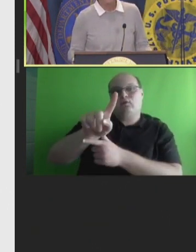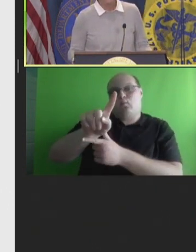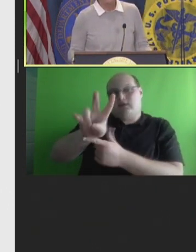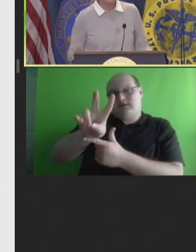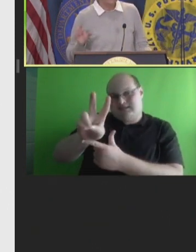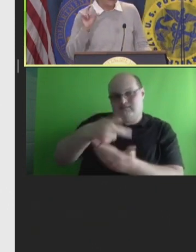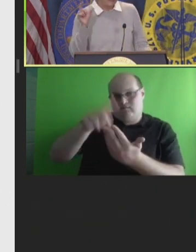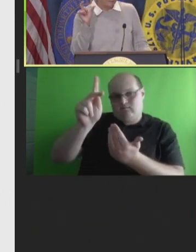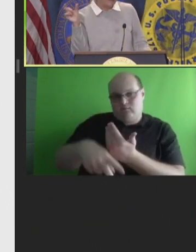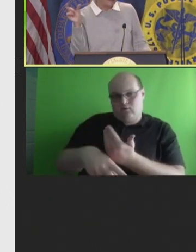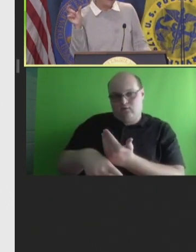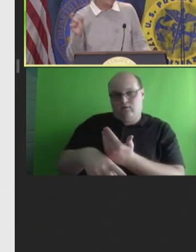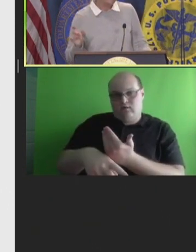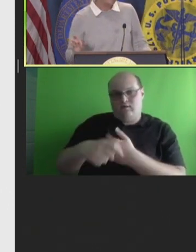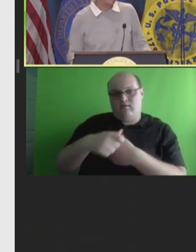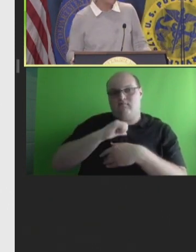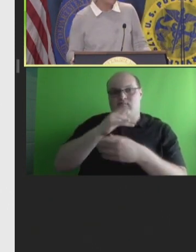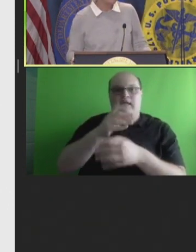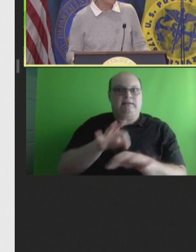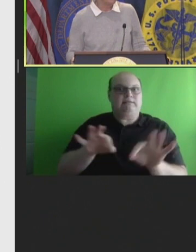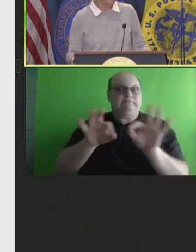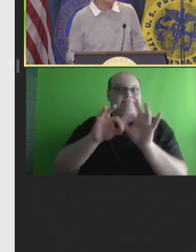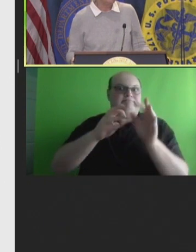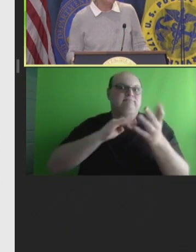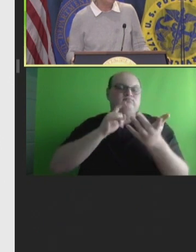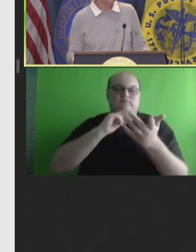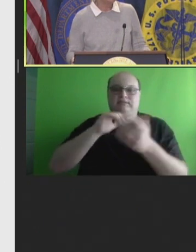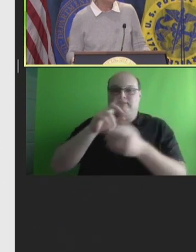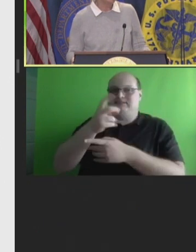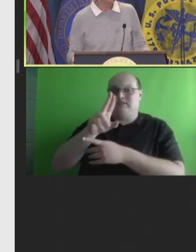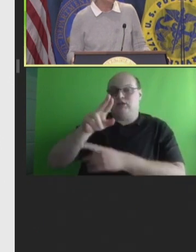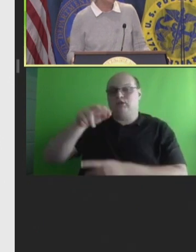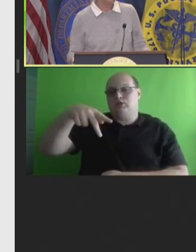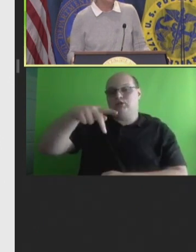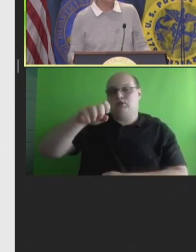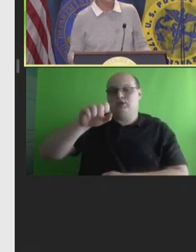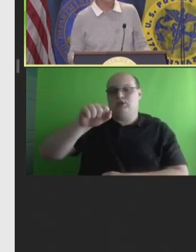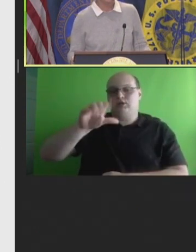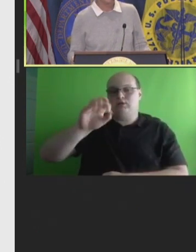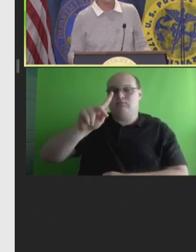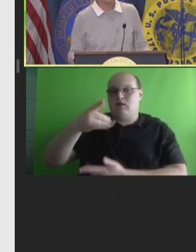is the piece of the puzzle on the top that Dr. Peacock talked about, and this is what funds